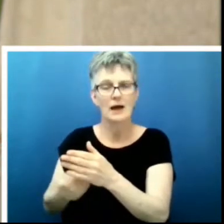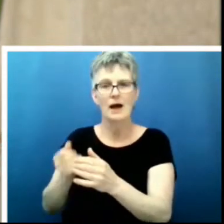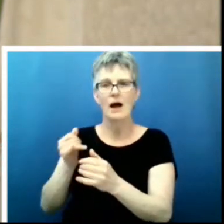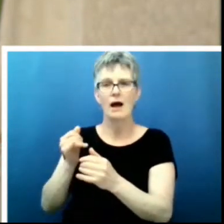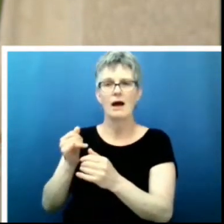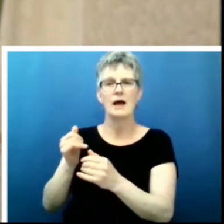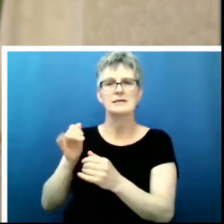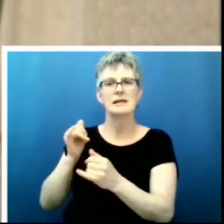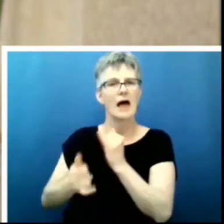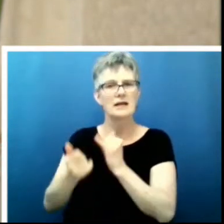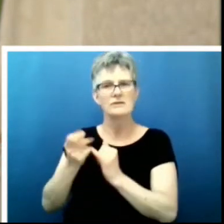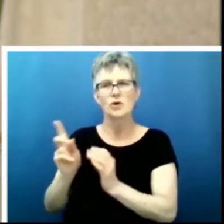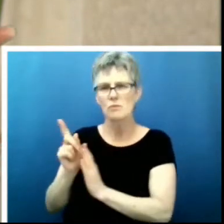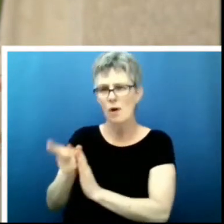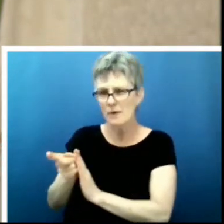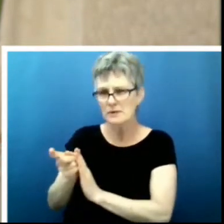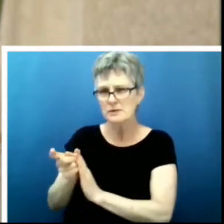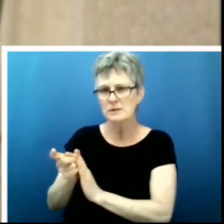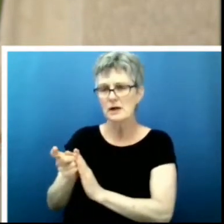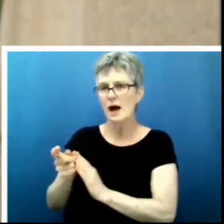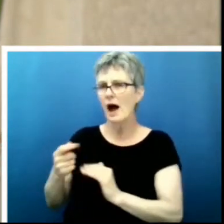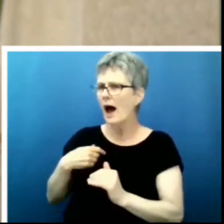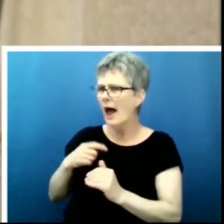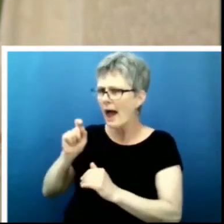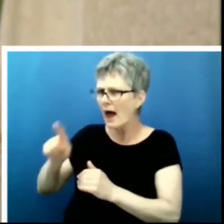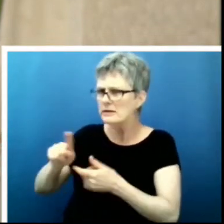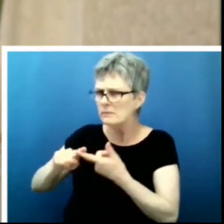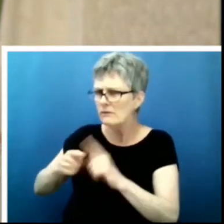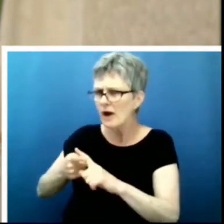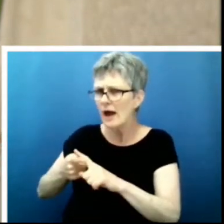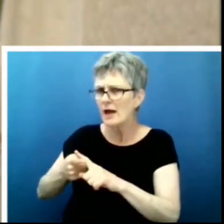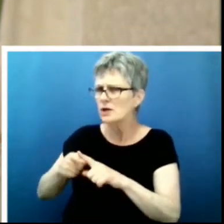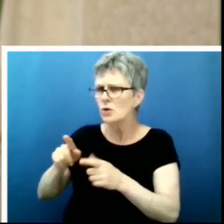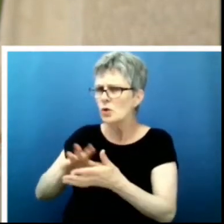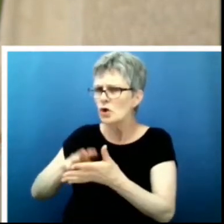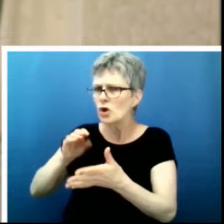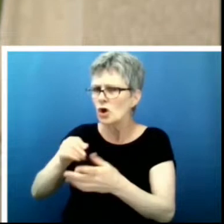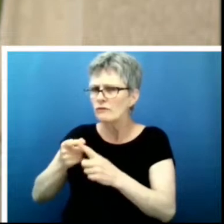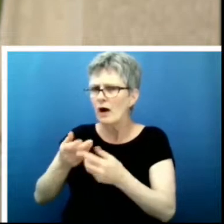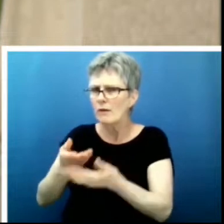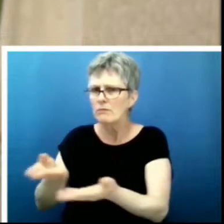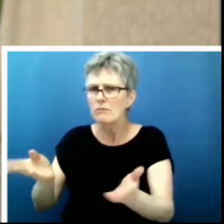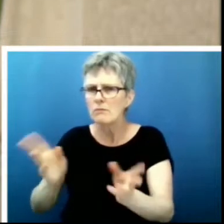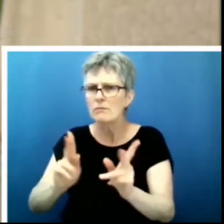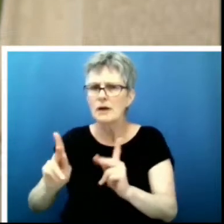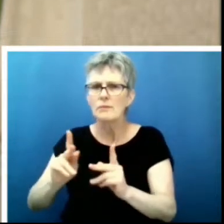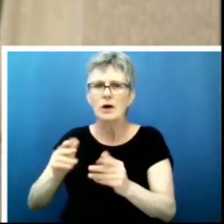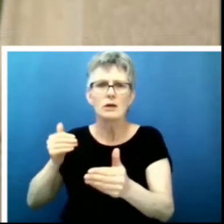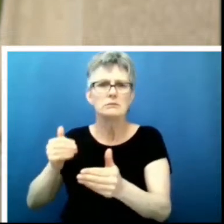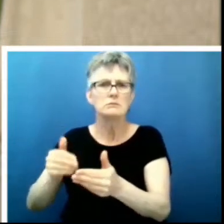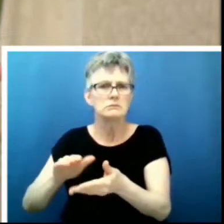what are the lessons that you have learned? And he said, well, there's the good deaths